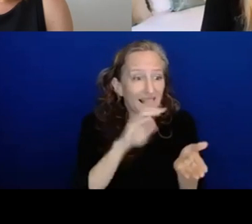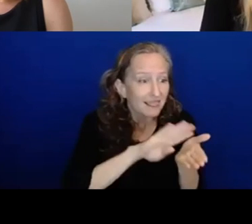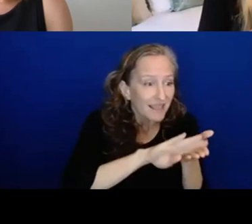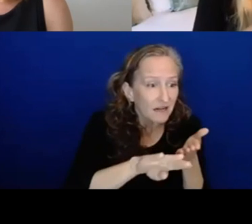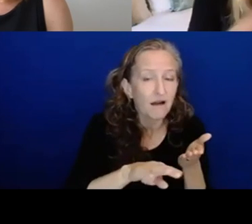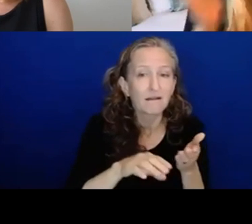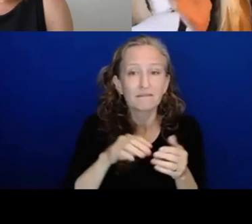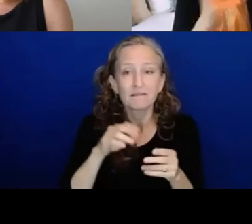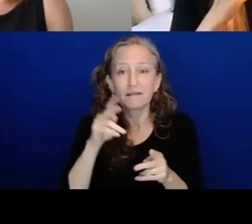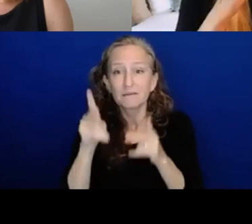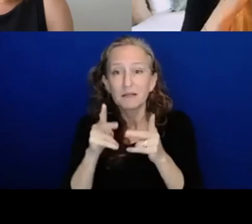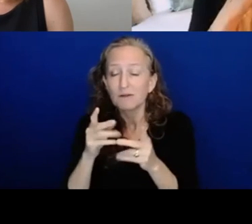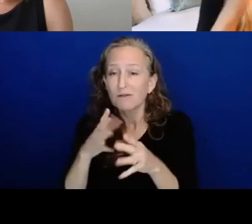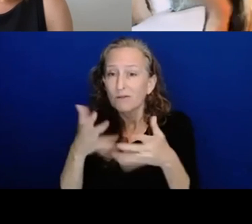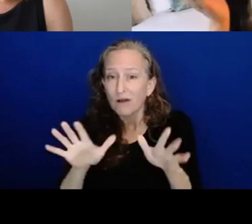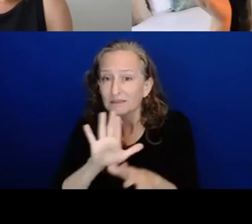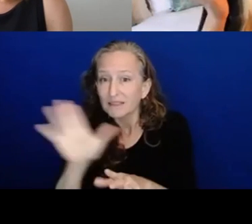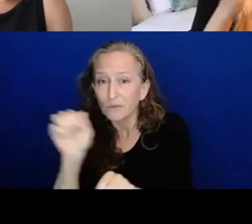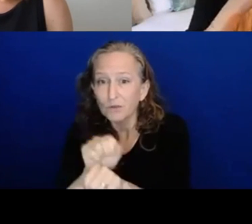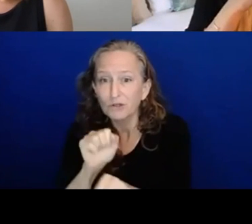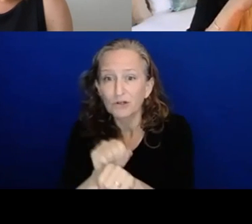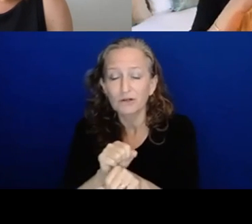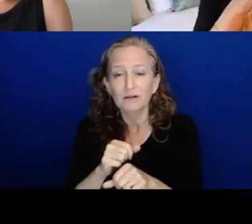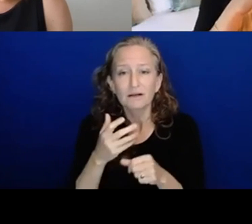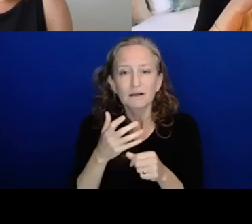So, overnight, we have businesses that are also booming, or the ones that have collapsed.